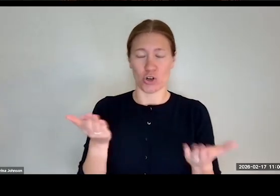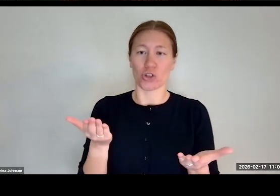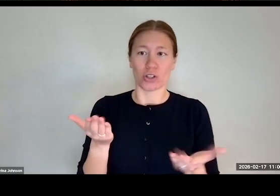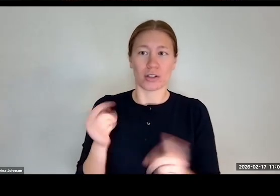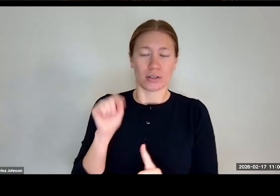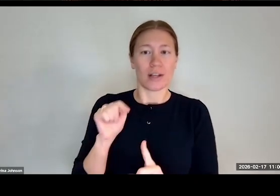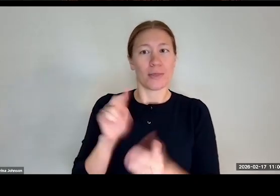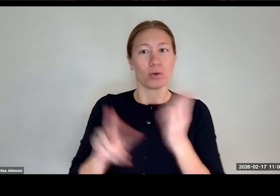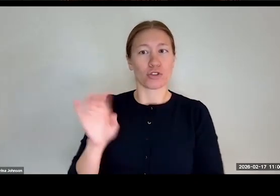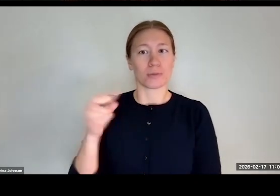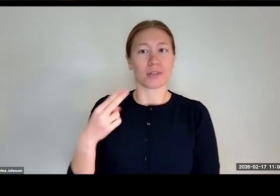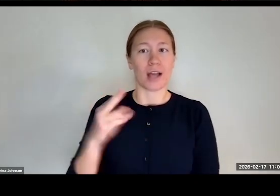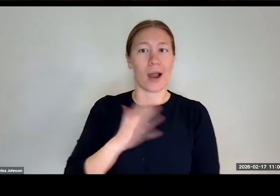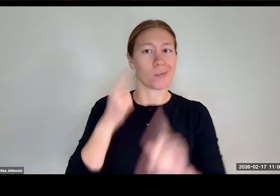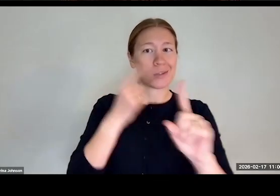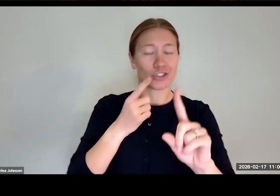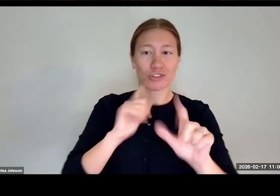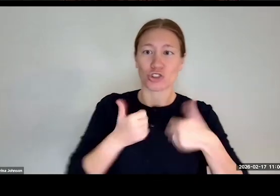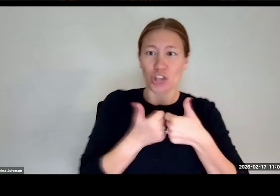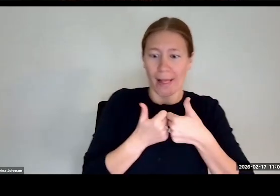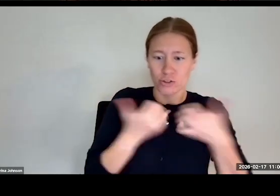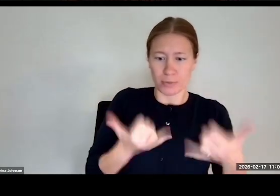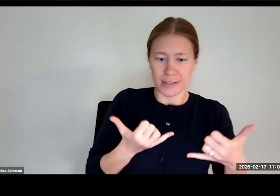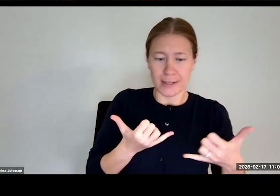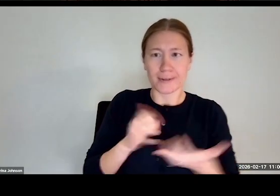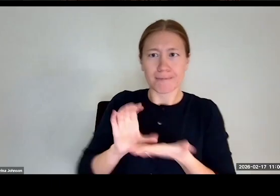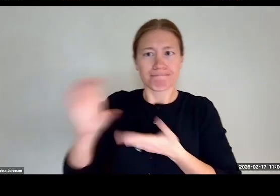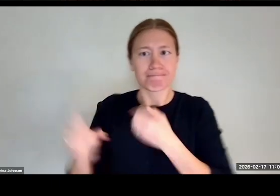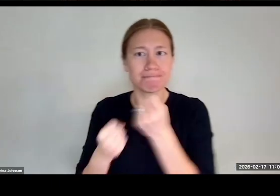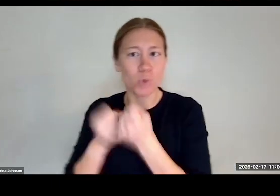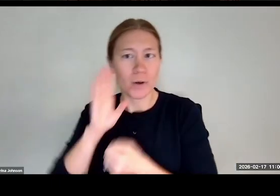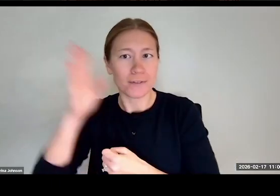to challenge the present and enrich the future. And we firmly believe that digital accessibility